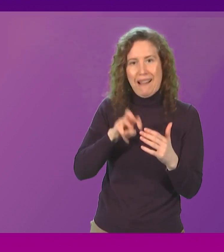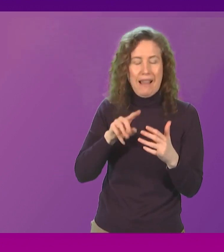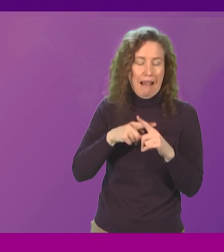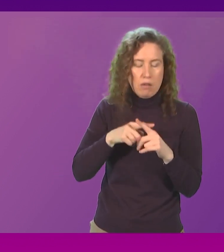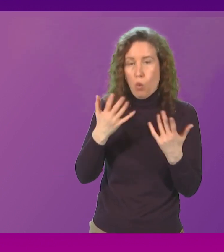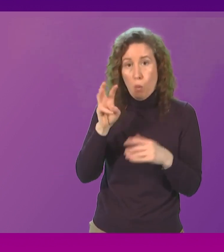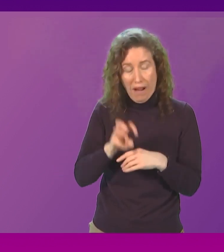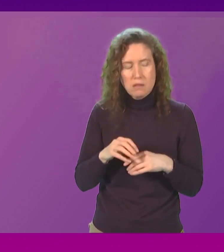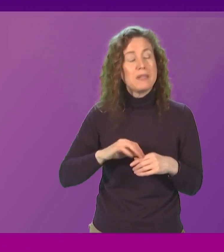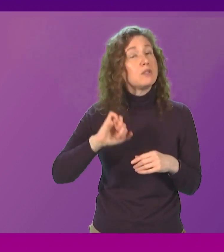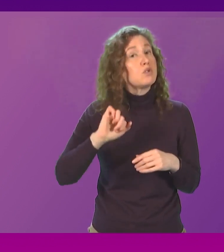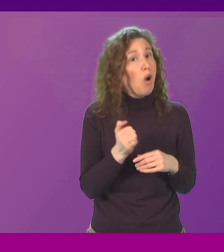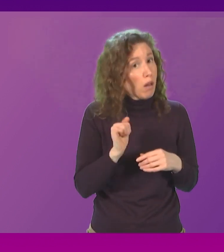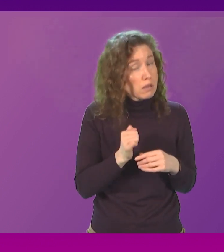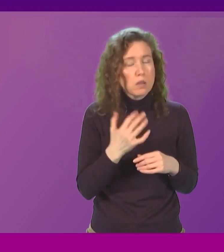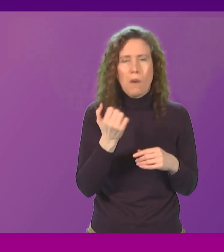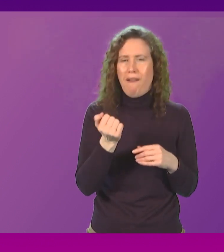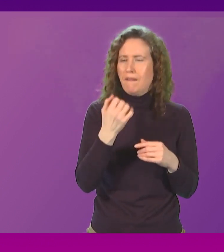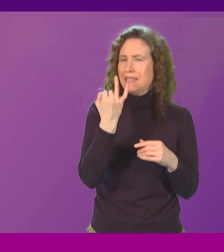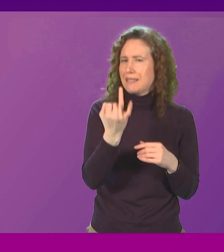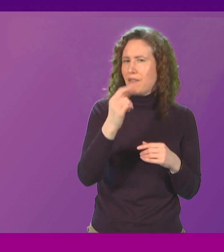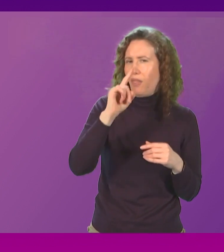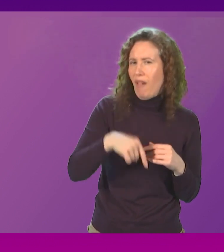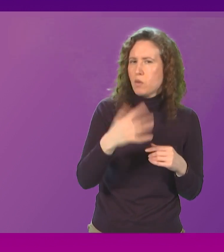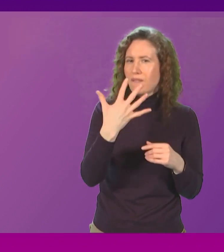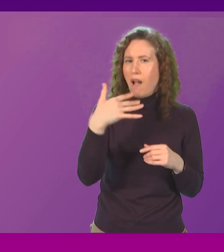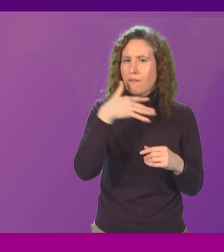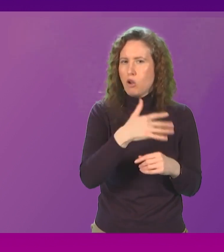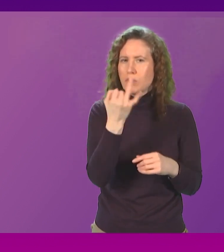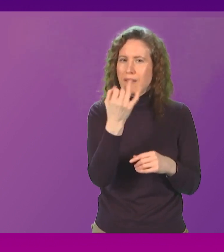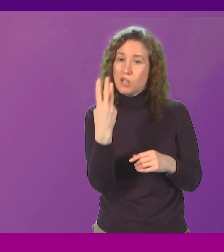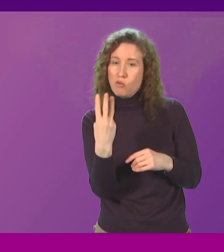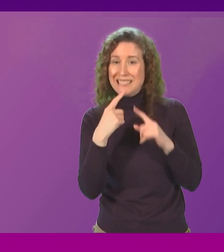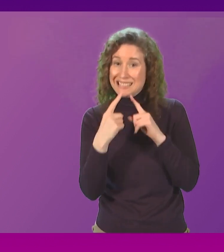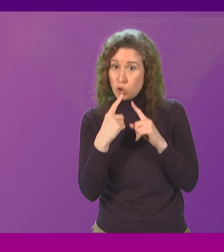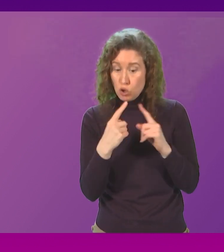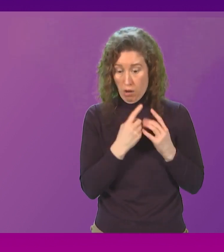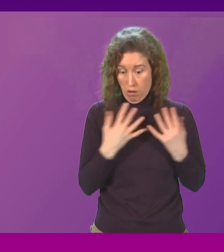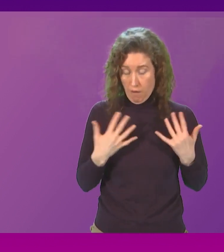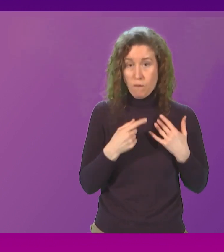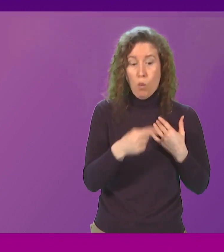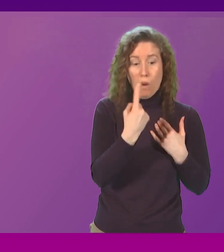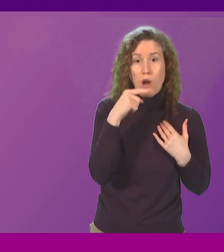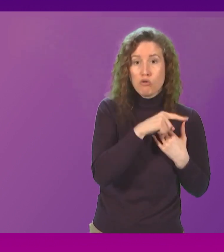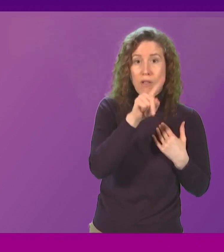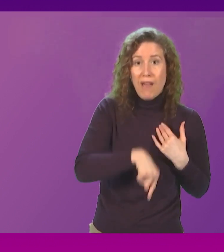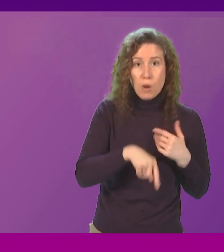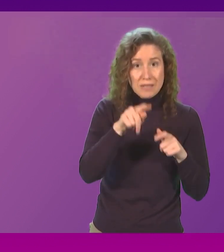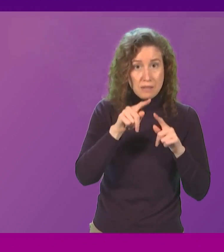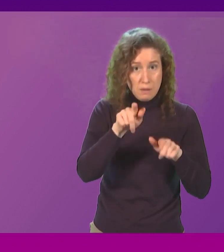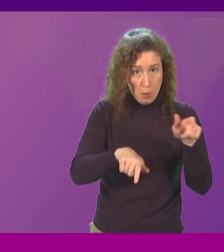In Scotland, we have 7,573 teachers per 100,000 pupils; in England, where the Tories are in